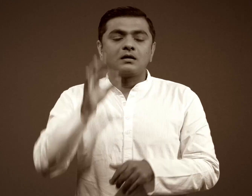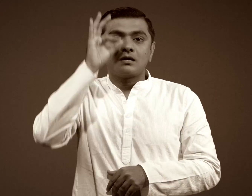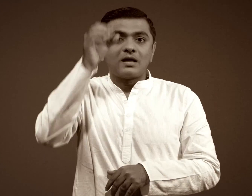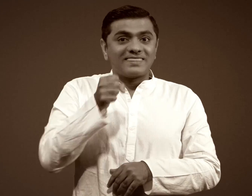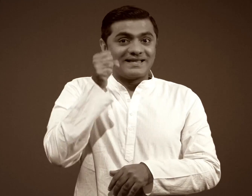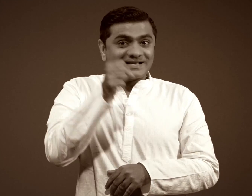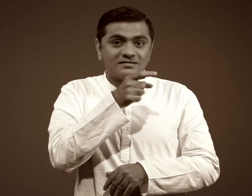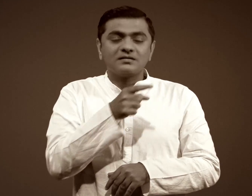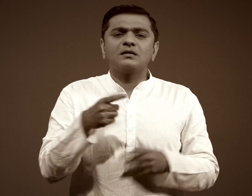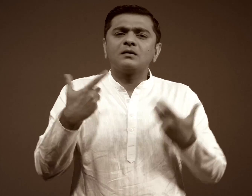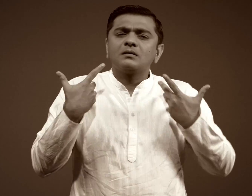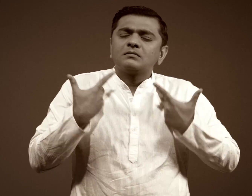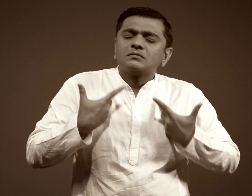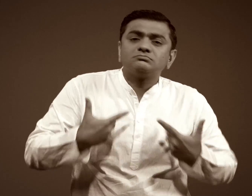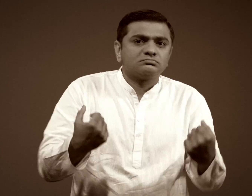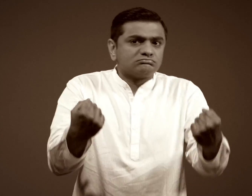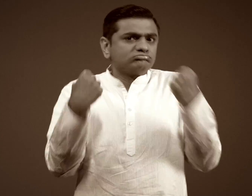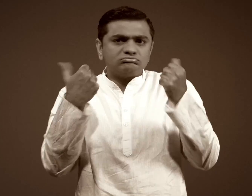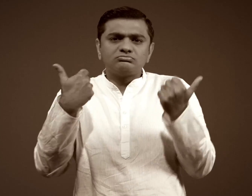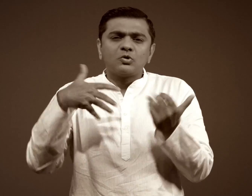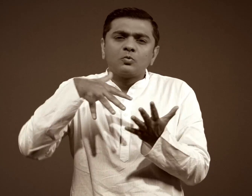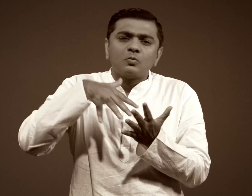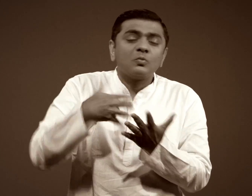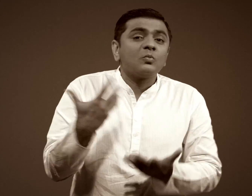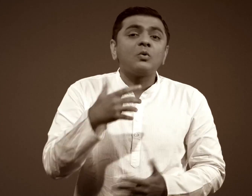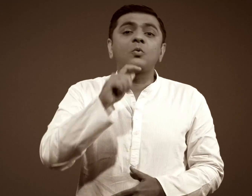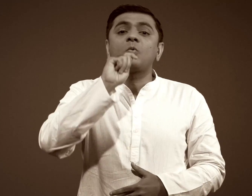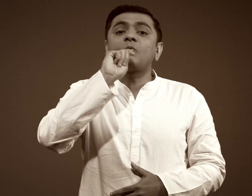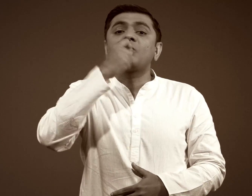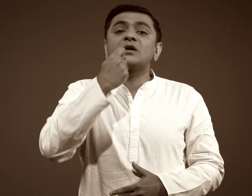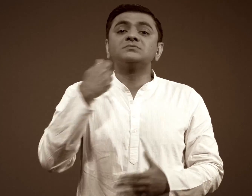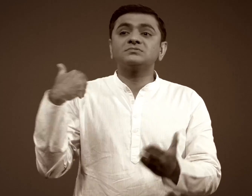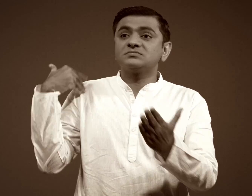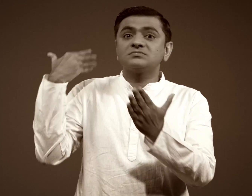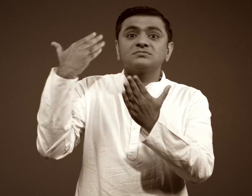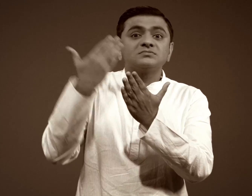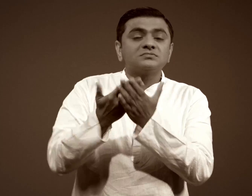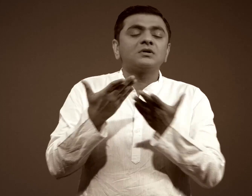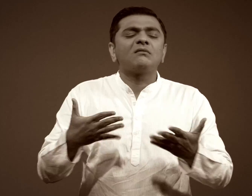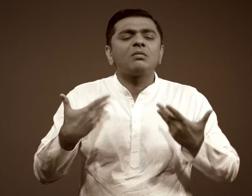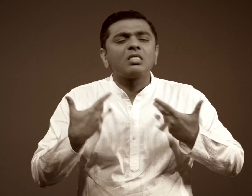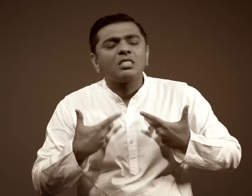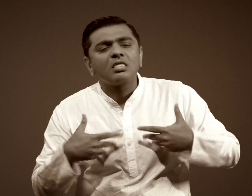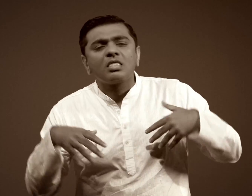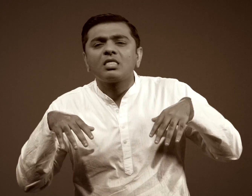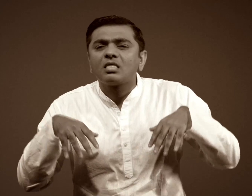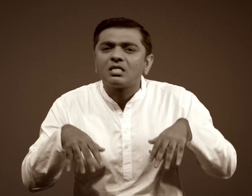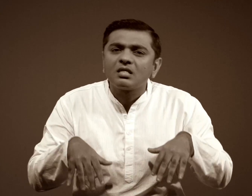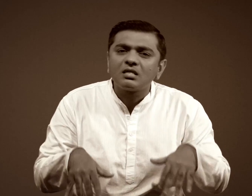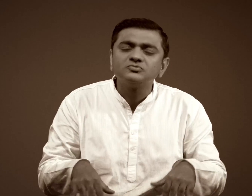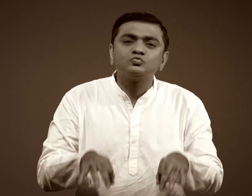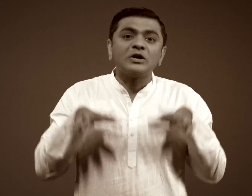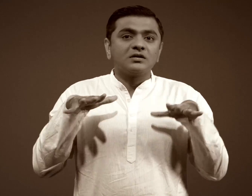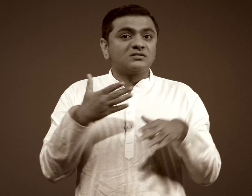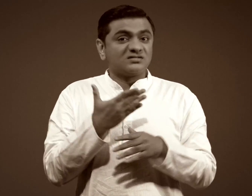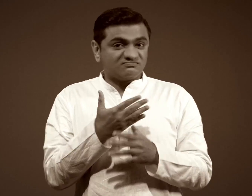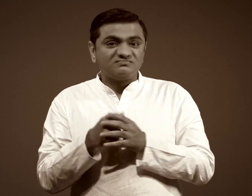Gandhiji had become very weak because of his fast.